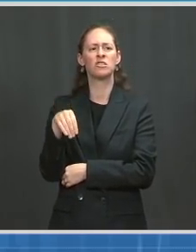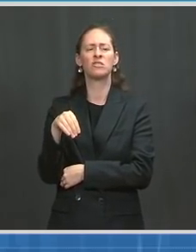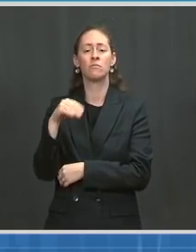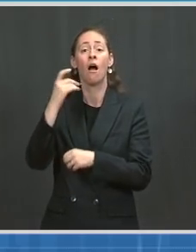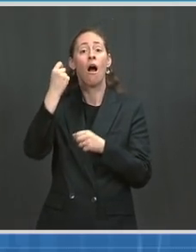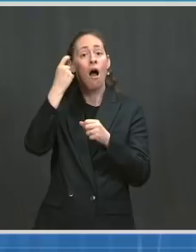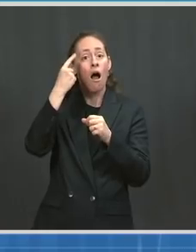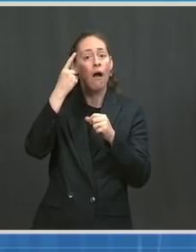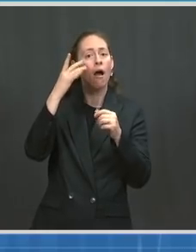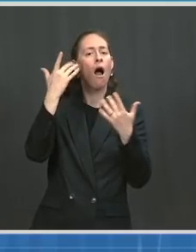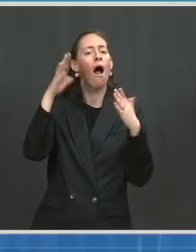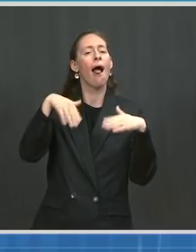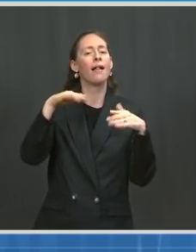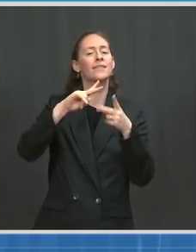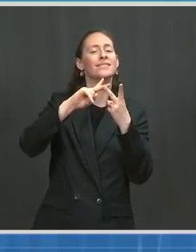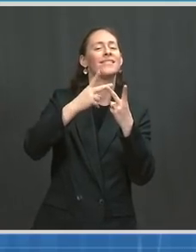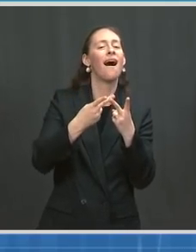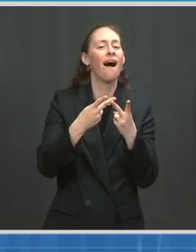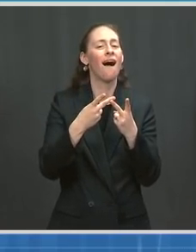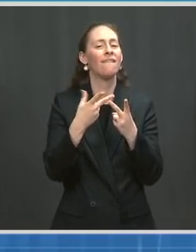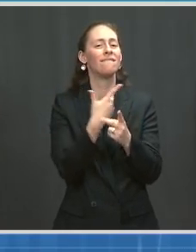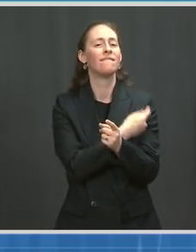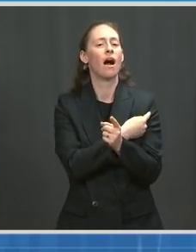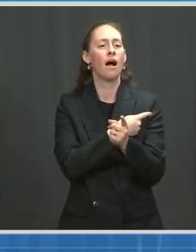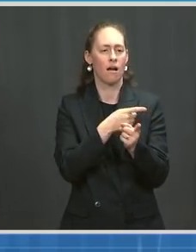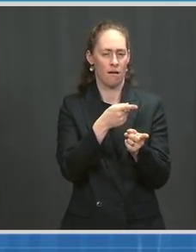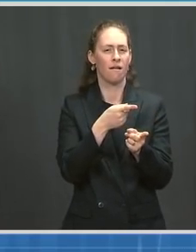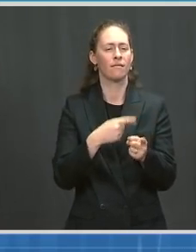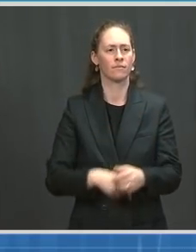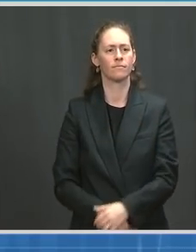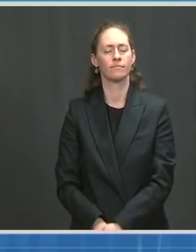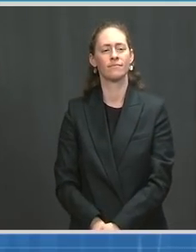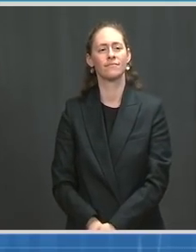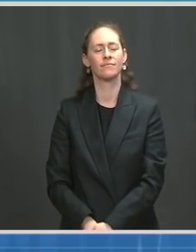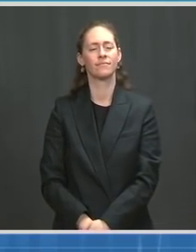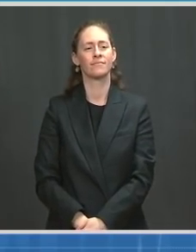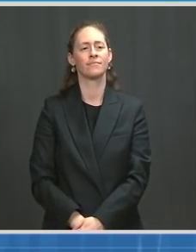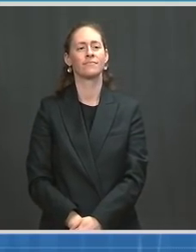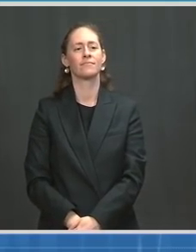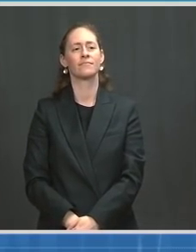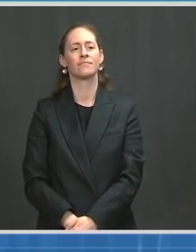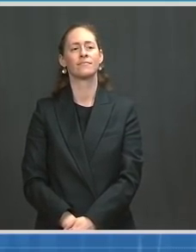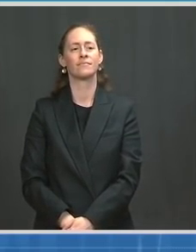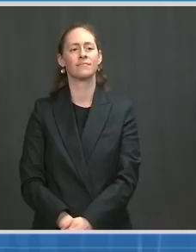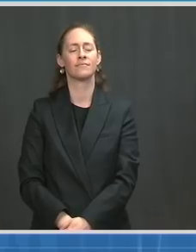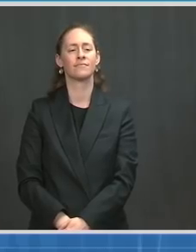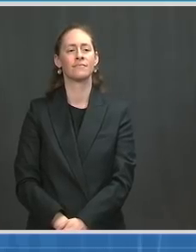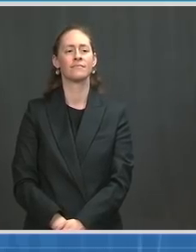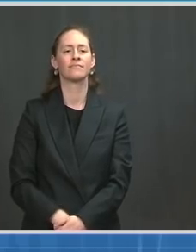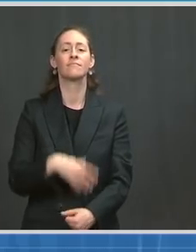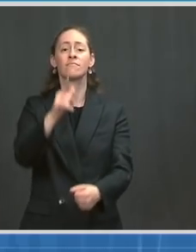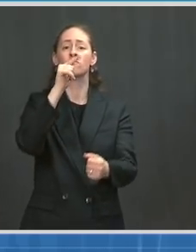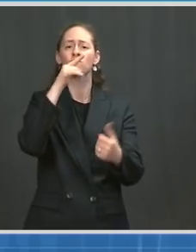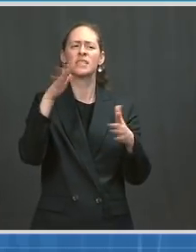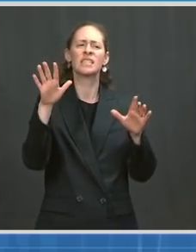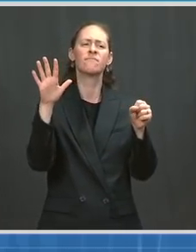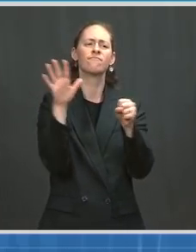namely, 0.3 percent -- after 14 days. Note that 80 percent of the cases